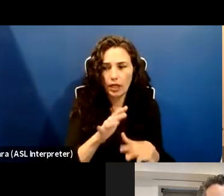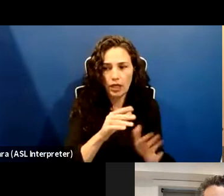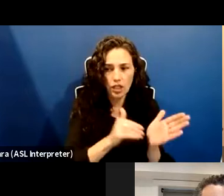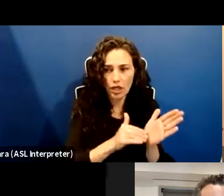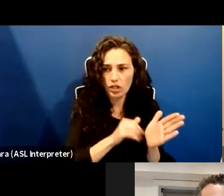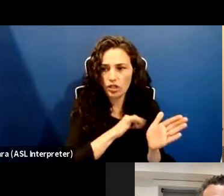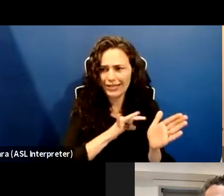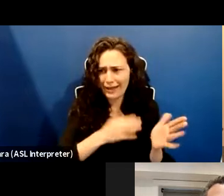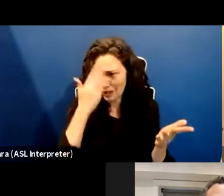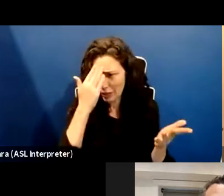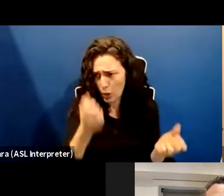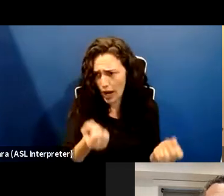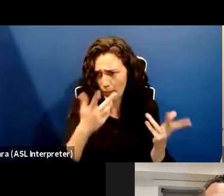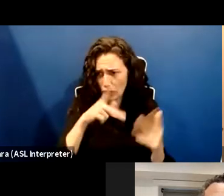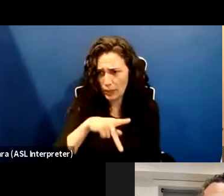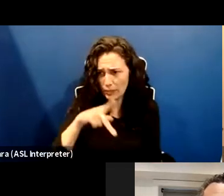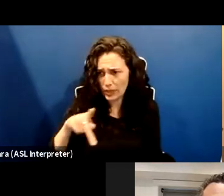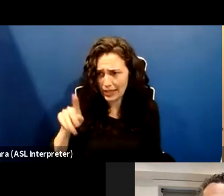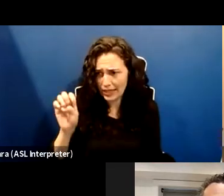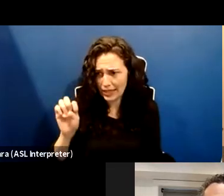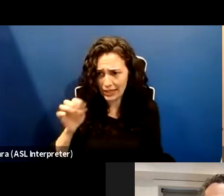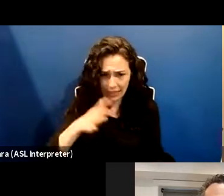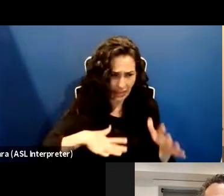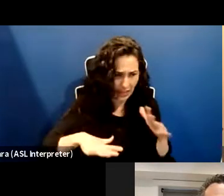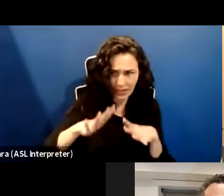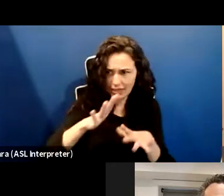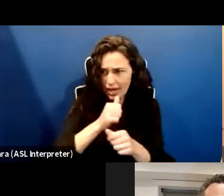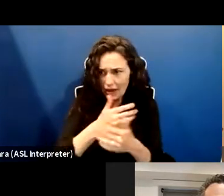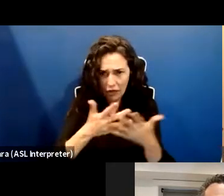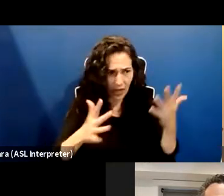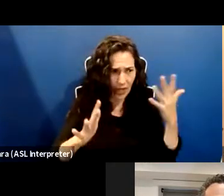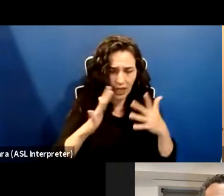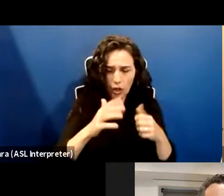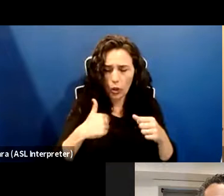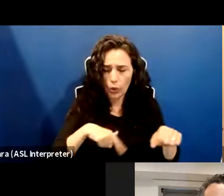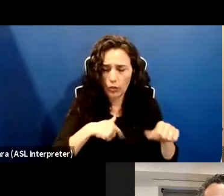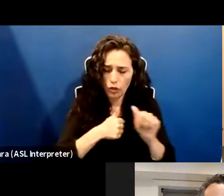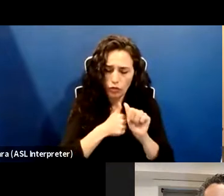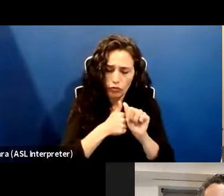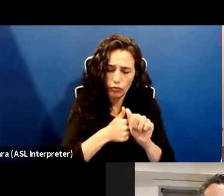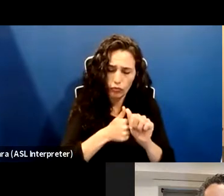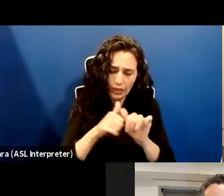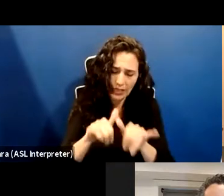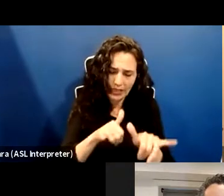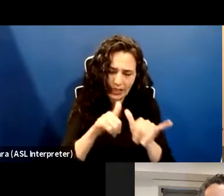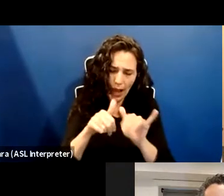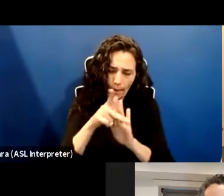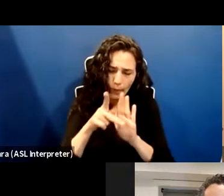you know, we were all doing the same protocols and anything possible to prevent from getting it, right?